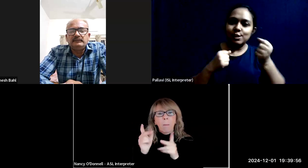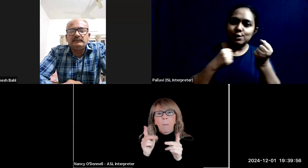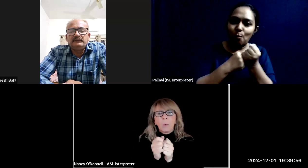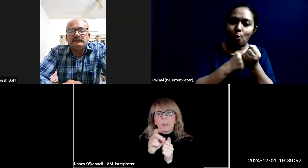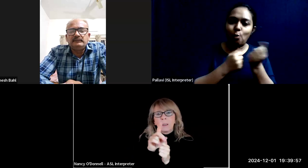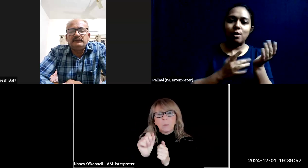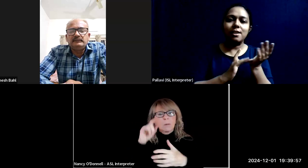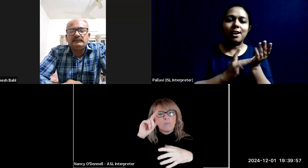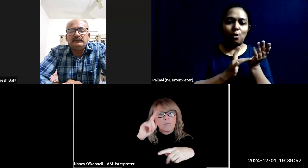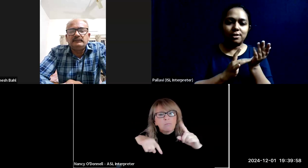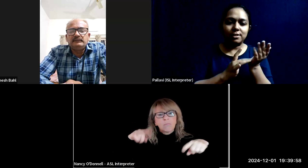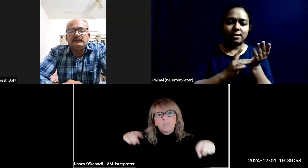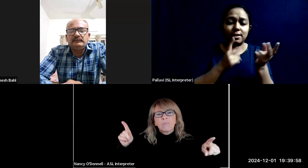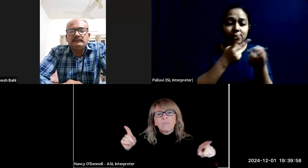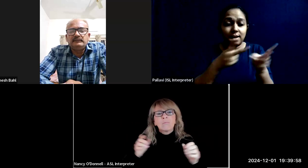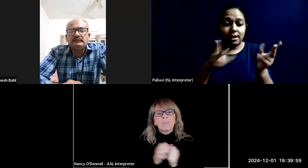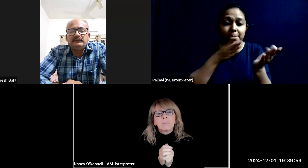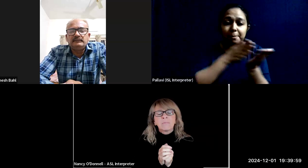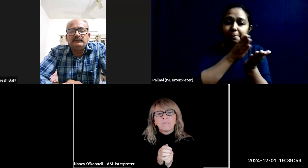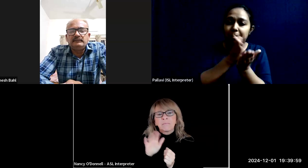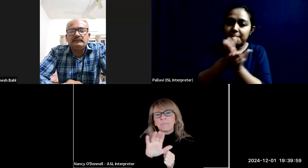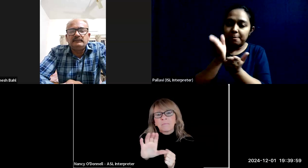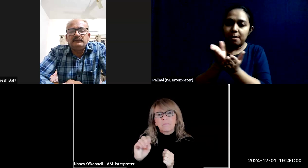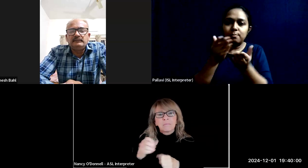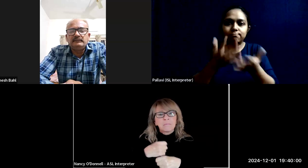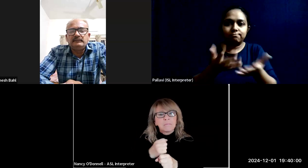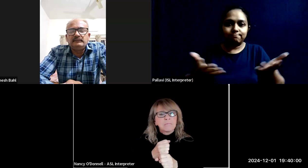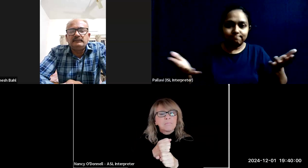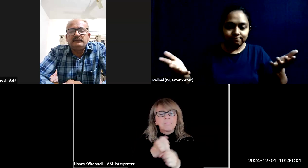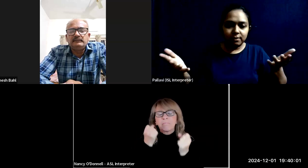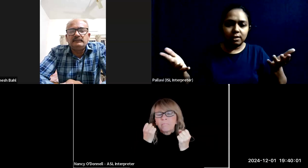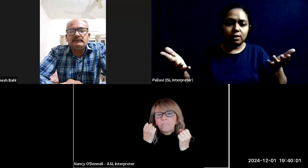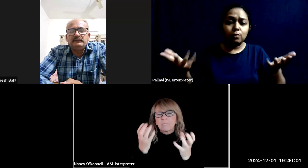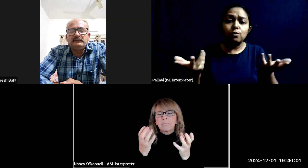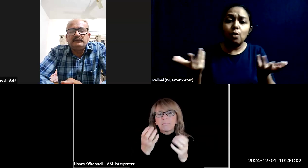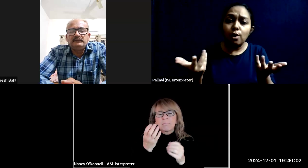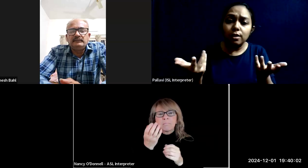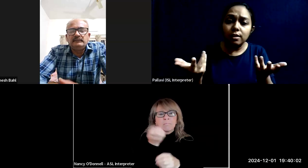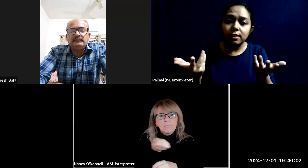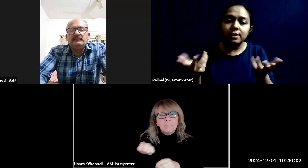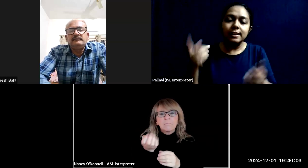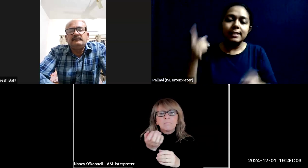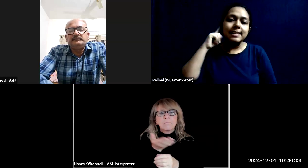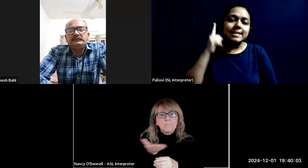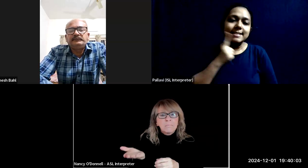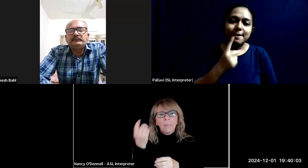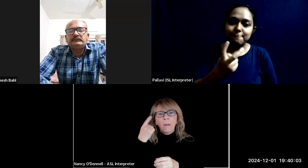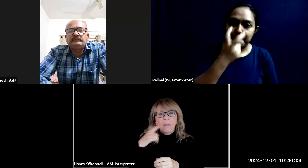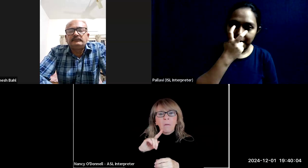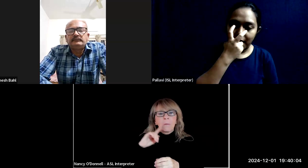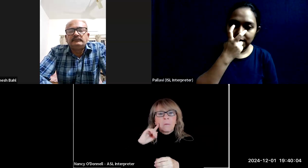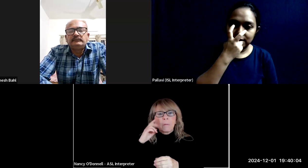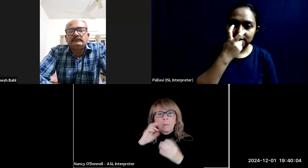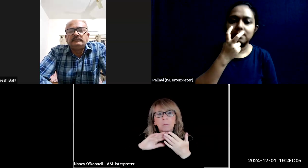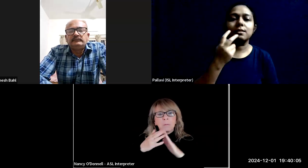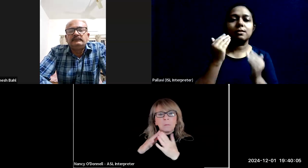And they have a lot of products. for the deafblind community,